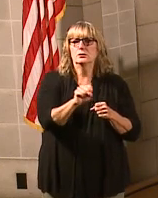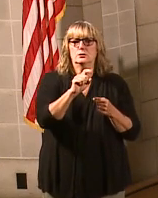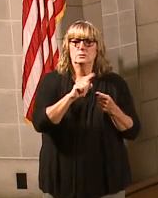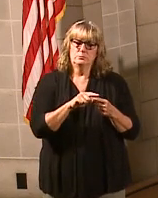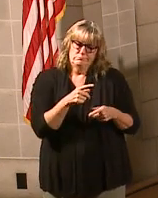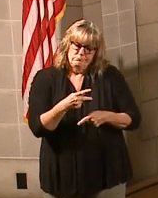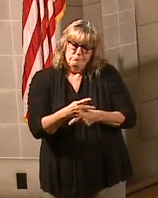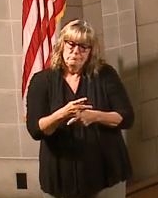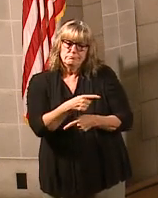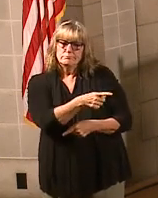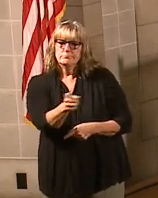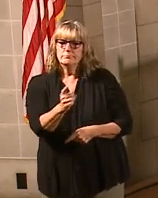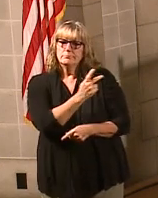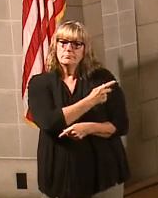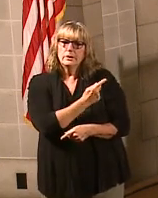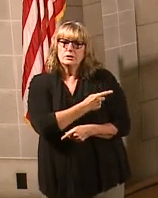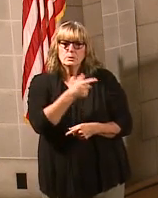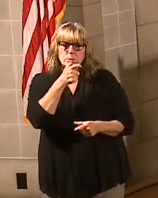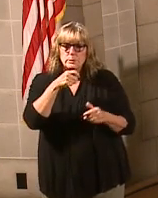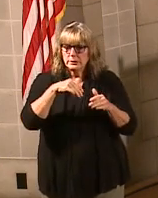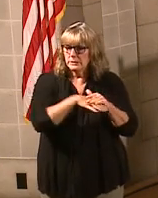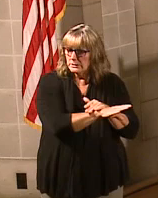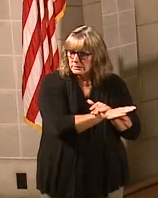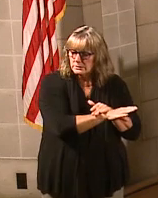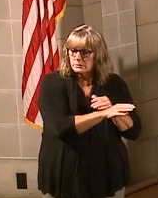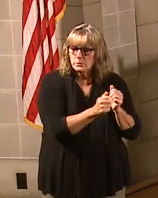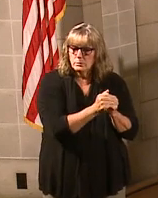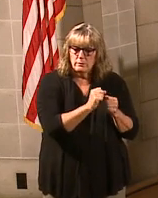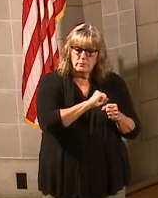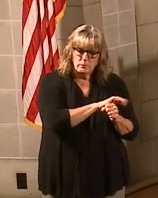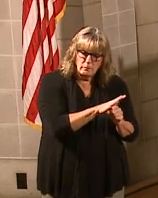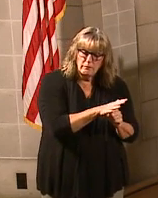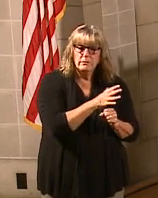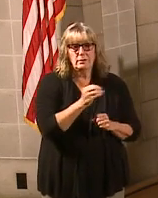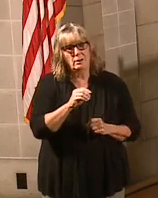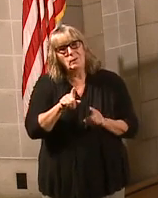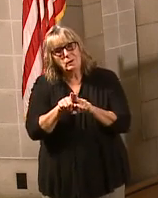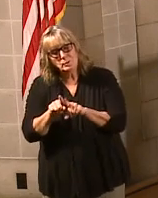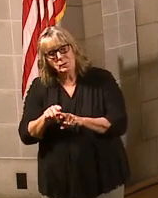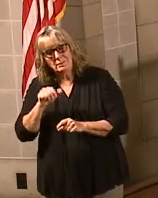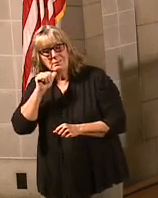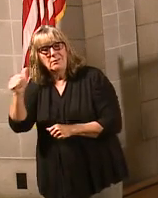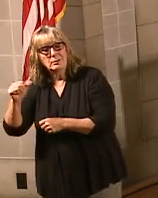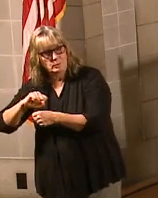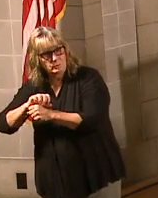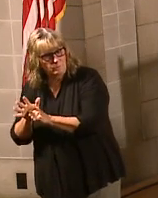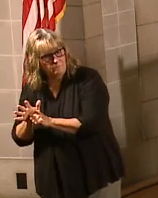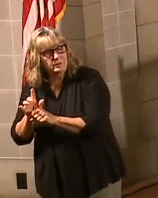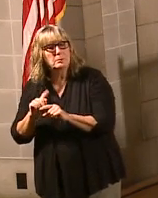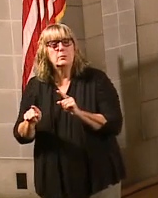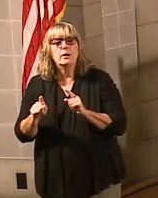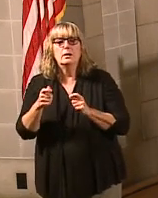PANDEMIC. NOT ONLY HAVE OUR NURSES AND DOCTORS WORKED VERY HARD TO BE